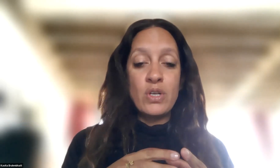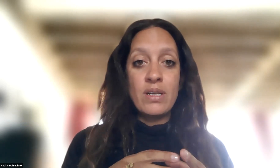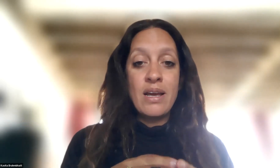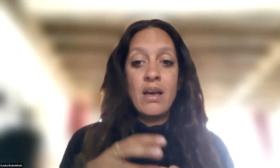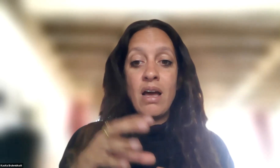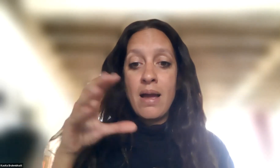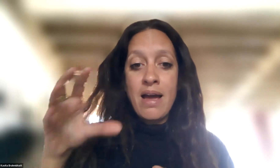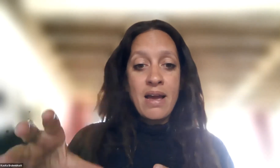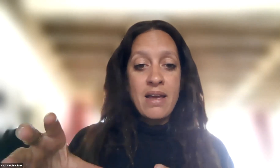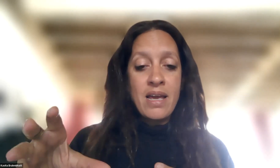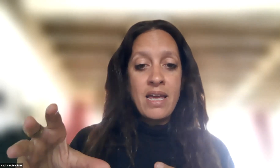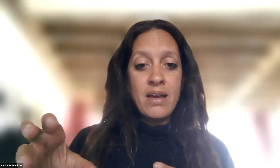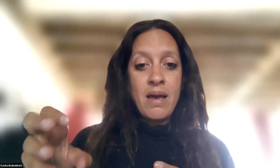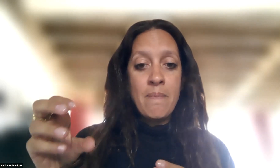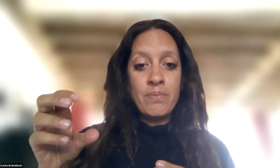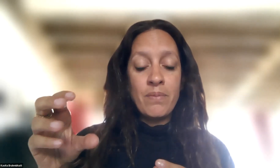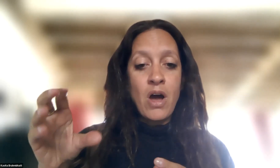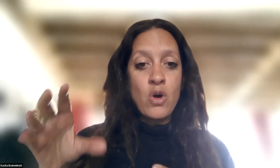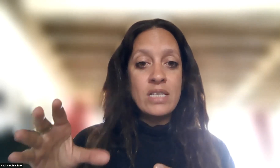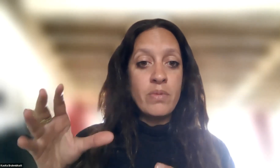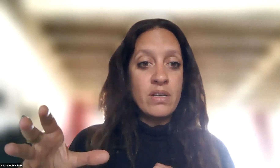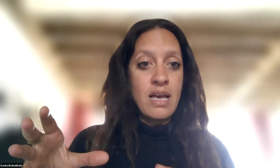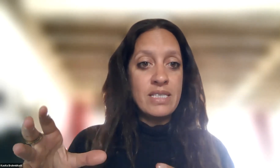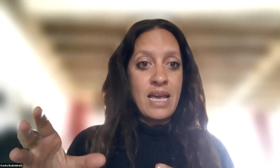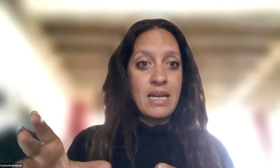everywhere. The other thing, it is